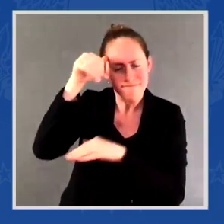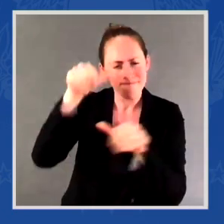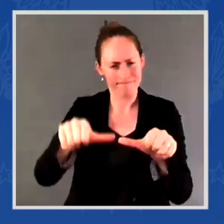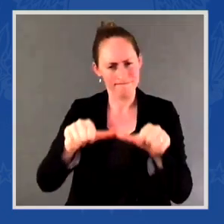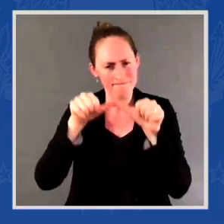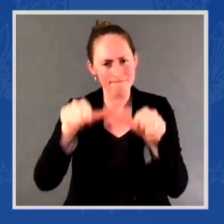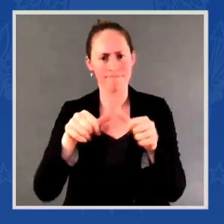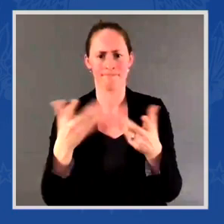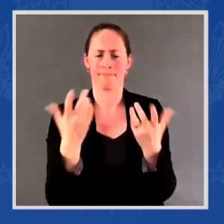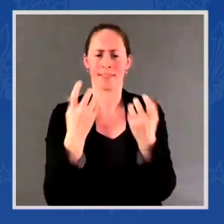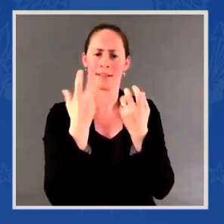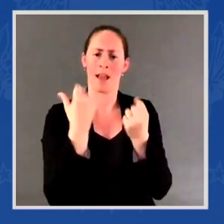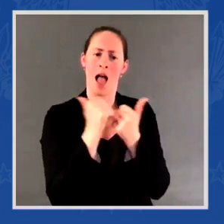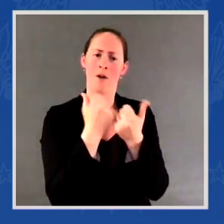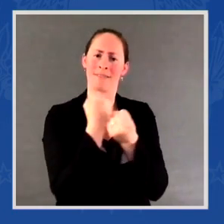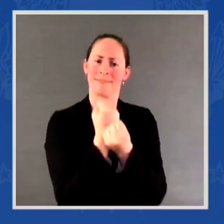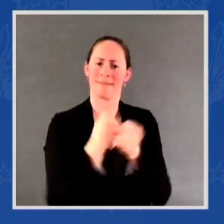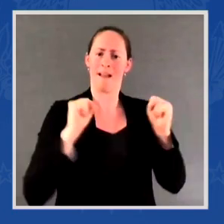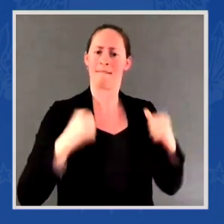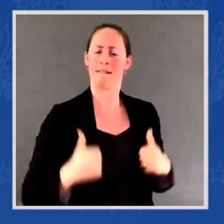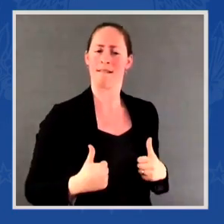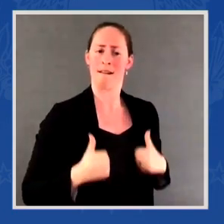that are allowing us to gather right here today.